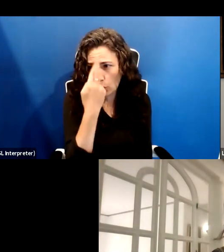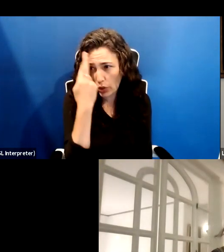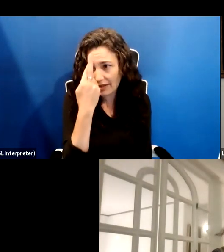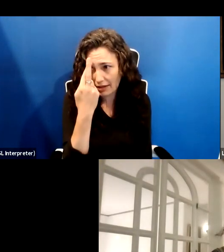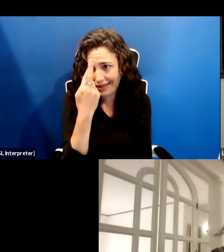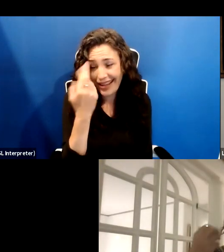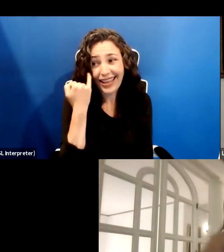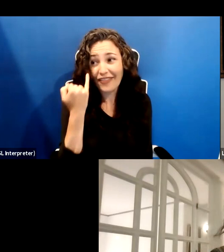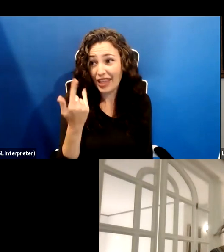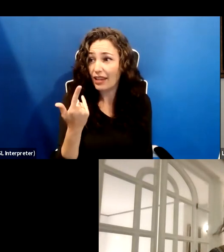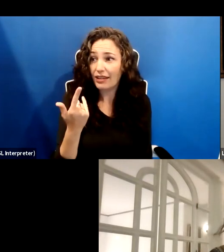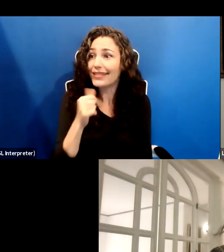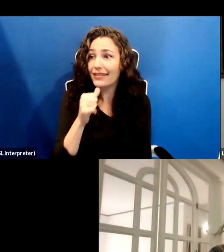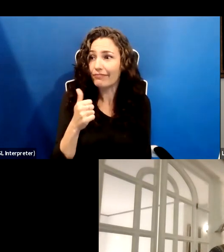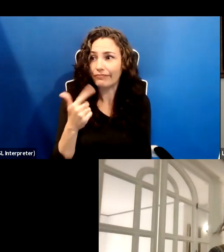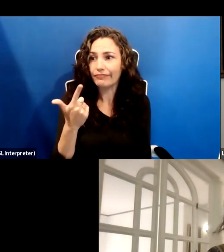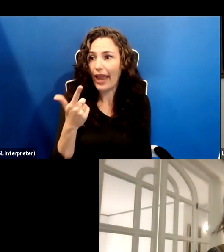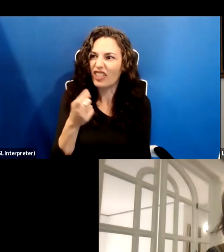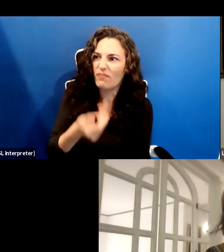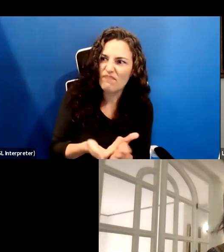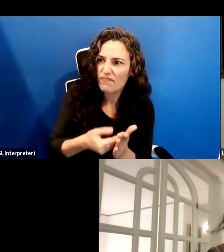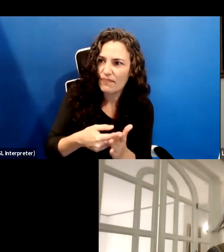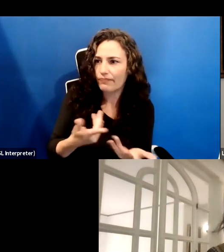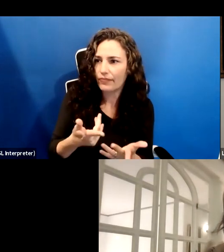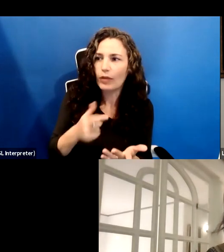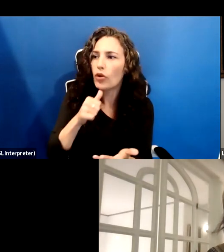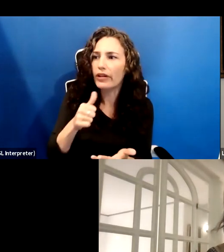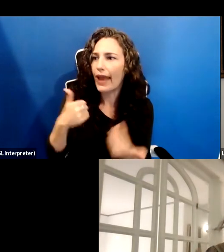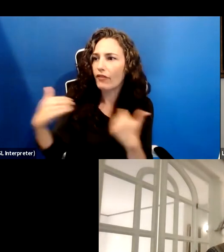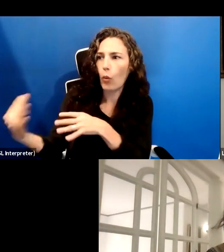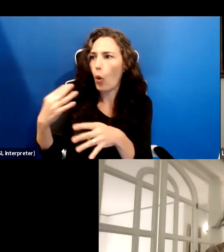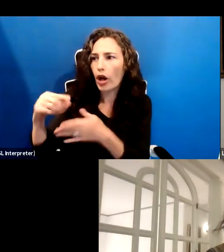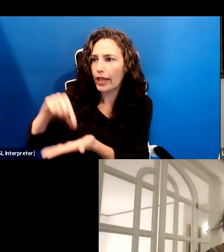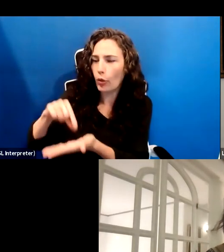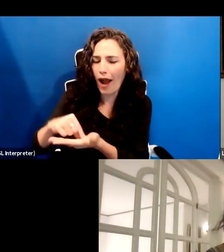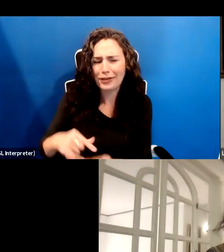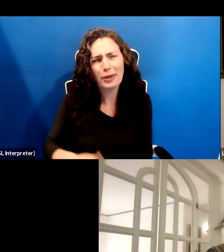I feel like these very deep psychological issues that we need to look at and sort out,